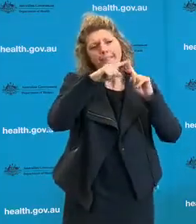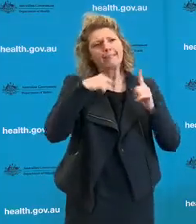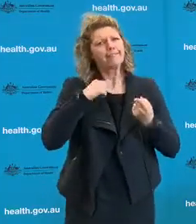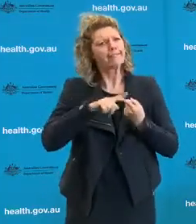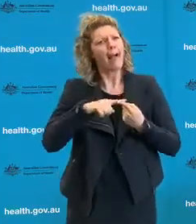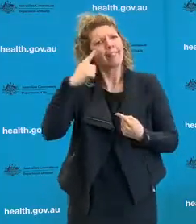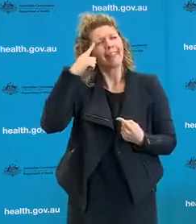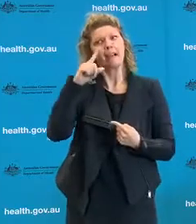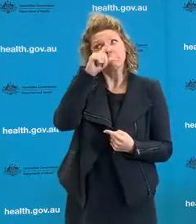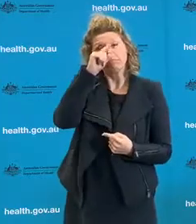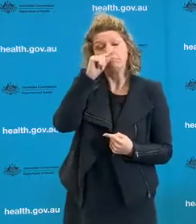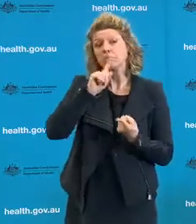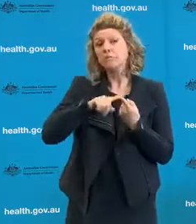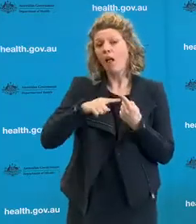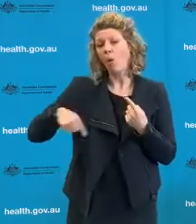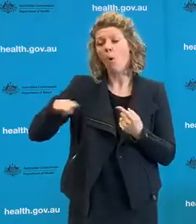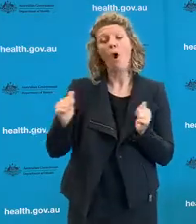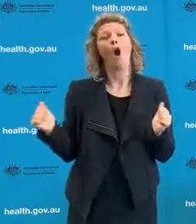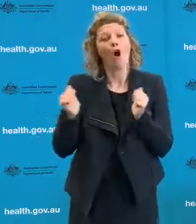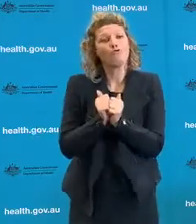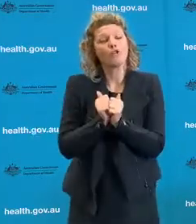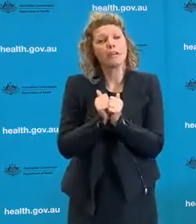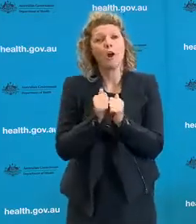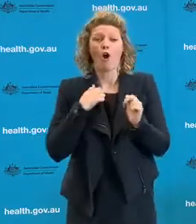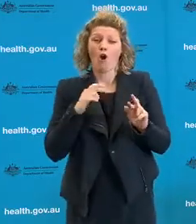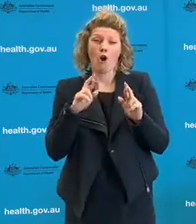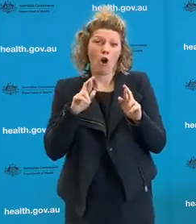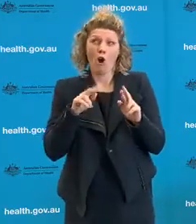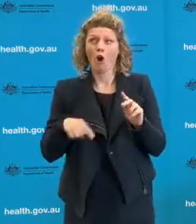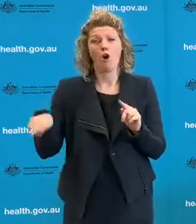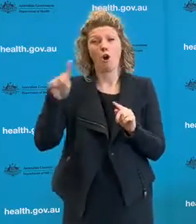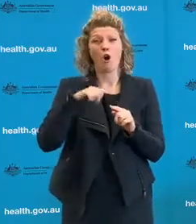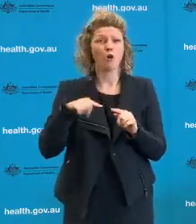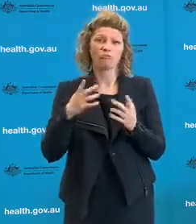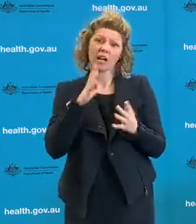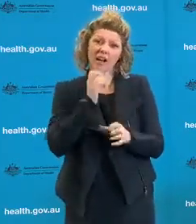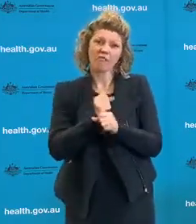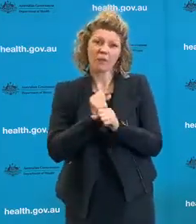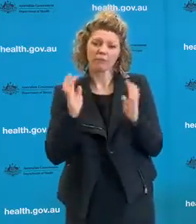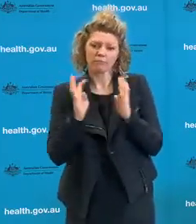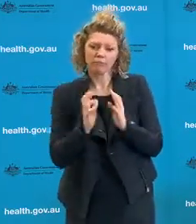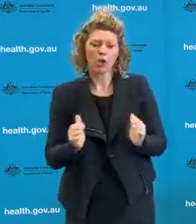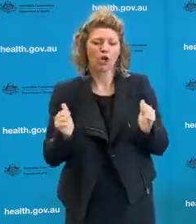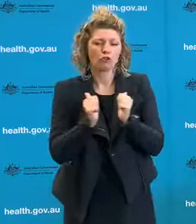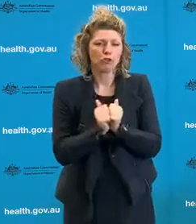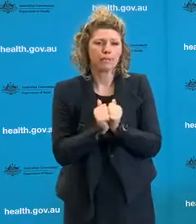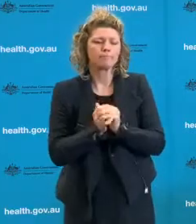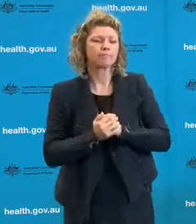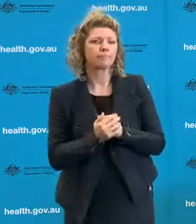significance and appropriately our national leaders will be discussing it on Friday. And I've got a another question on